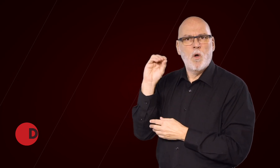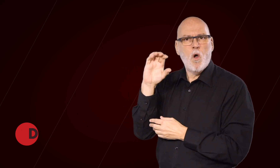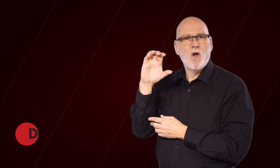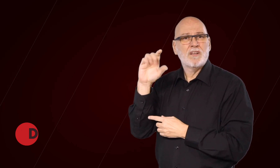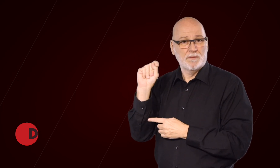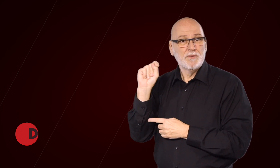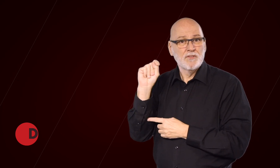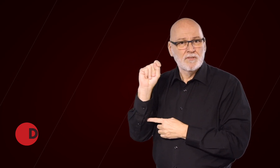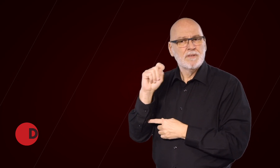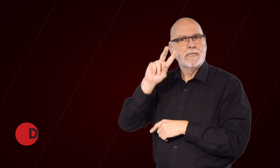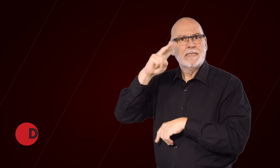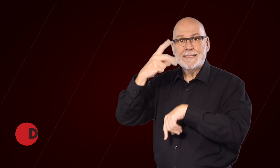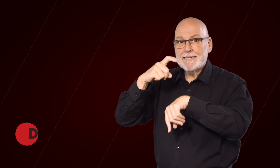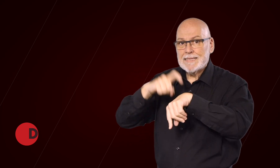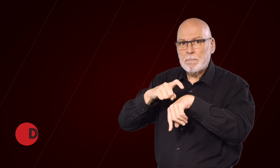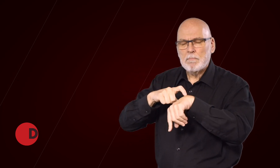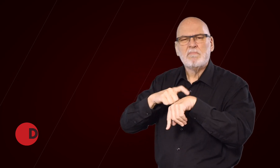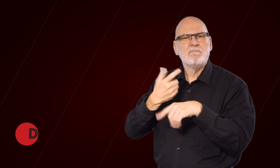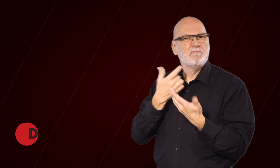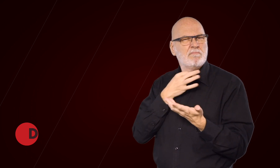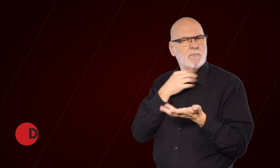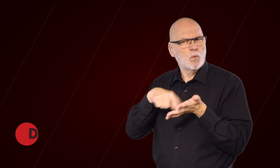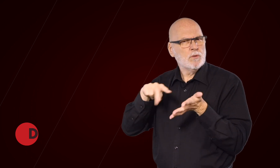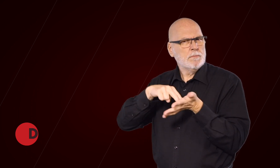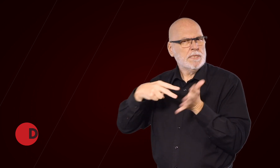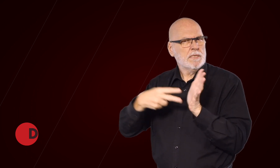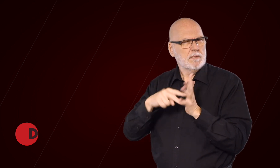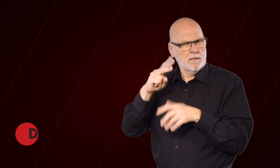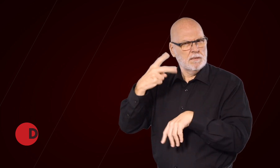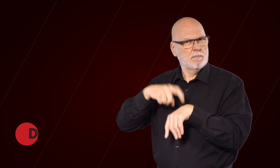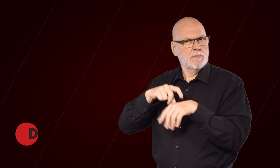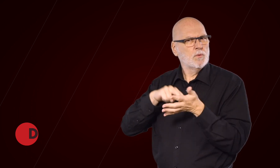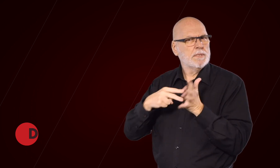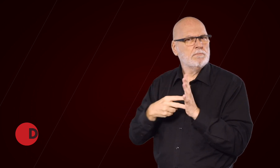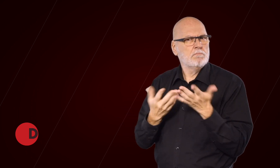in October for the second time, what does that mean?